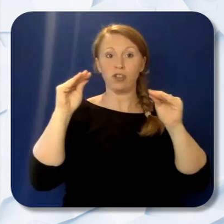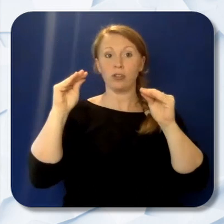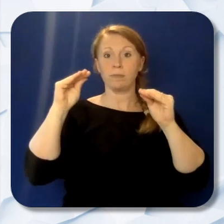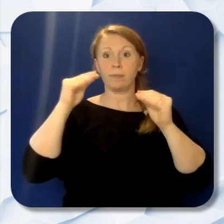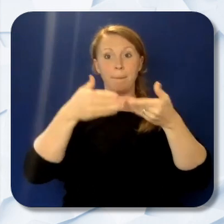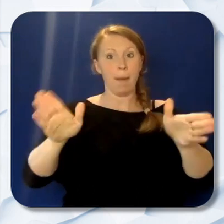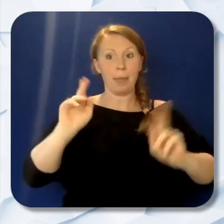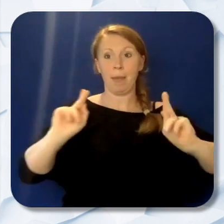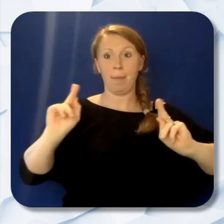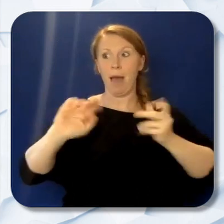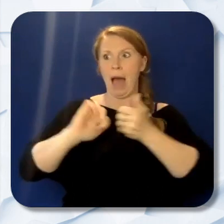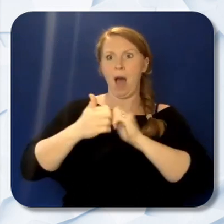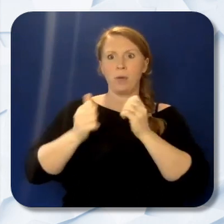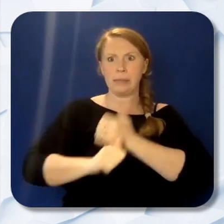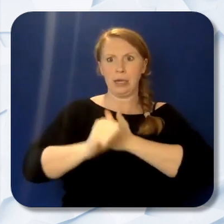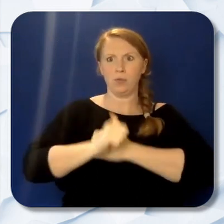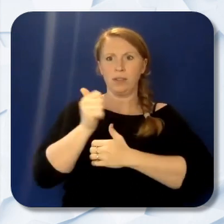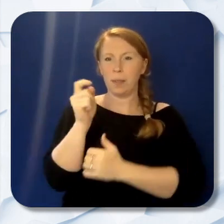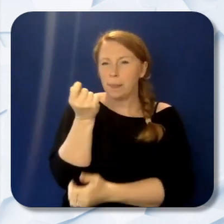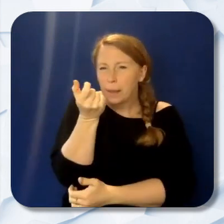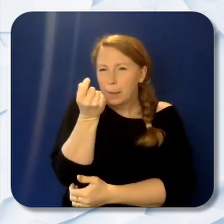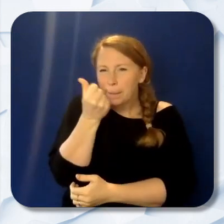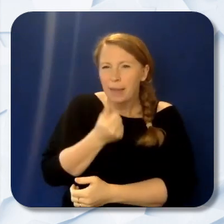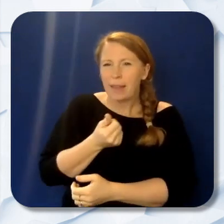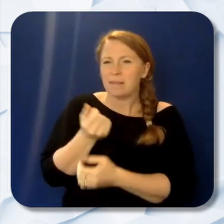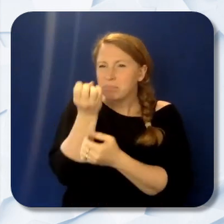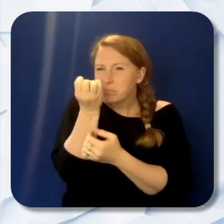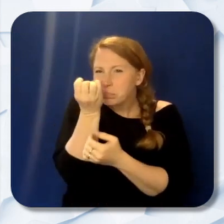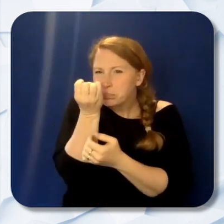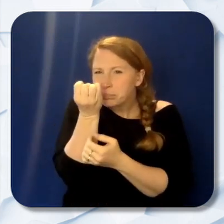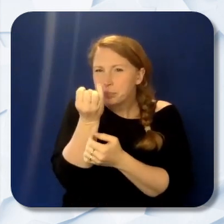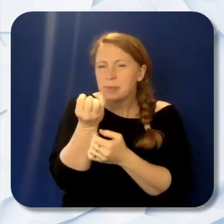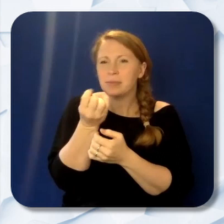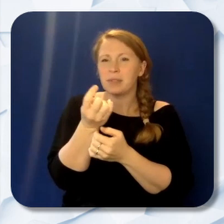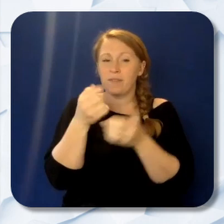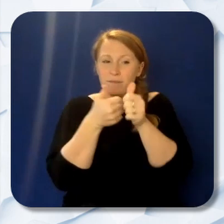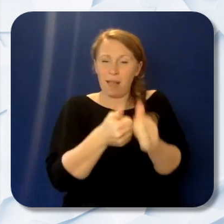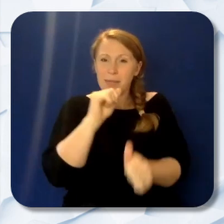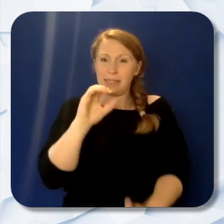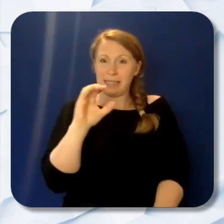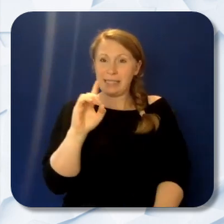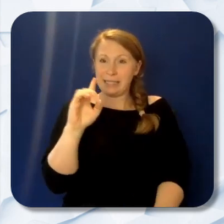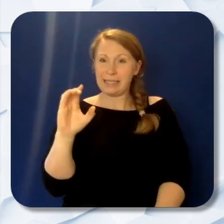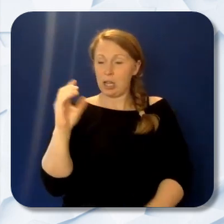only a tiny amount. Two milligrams, according to the CDC. Is lethal. That's important,